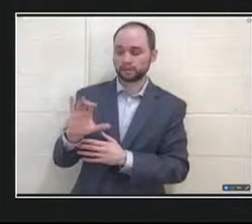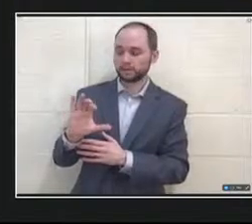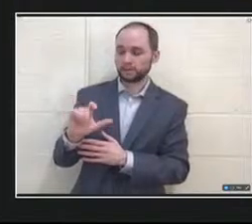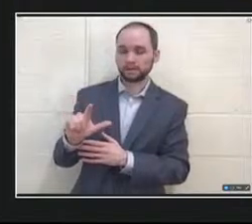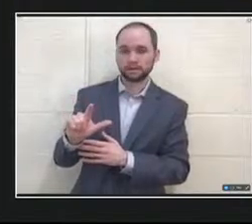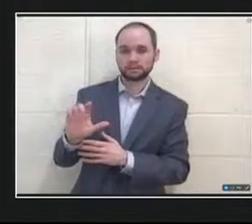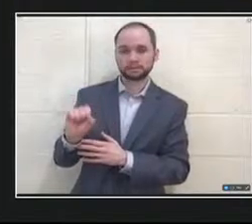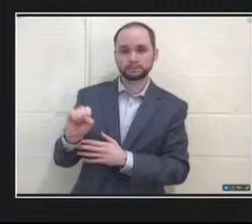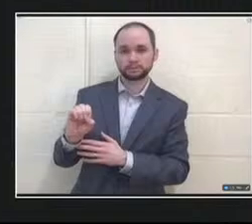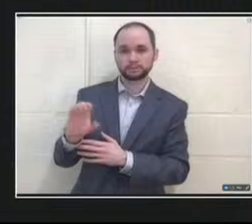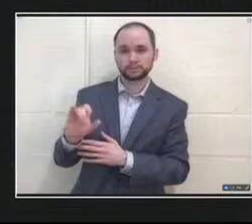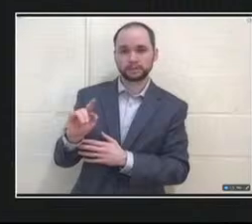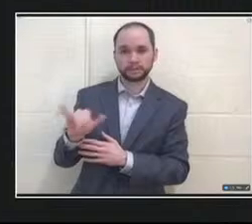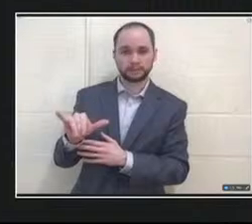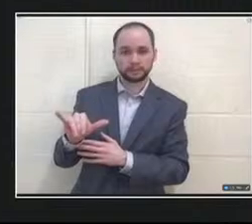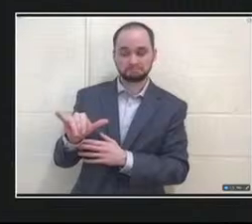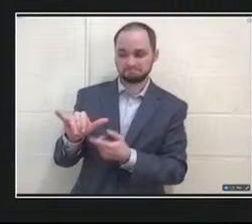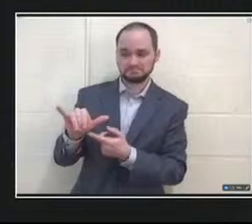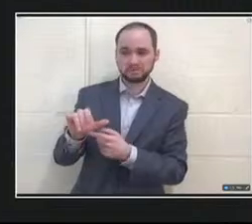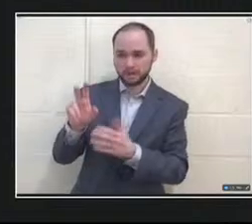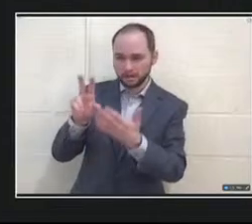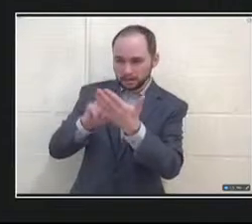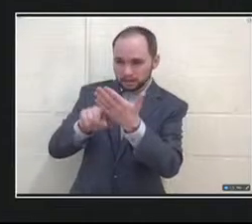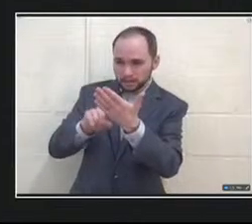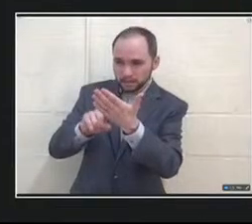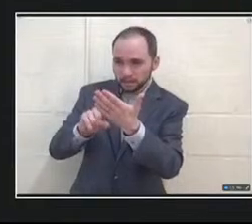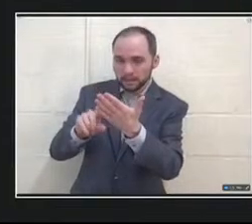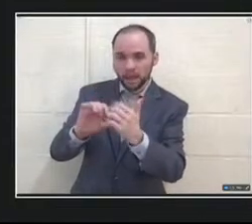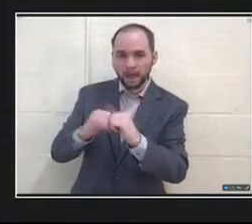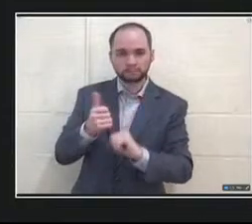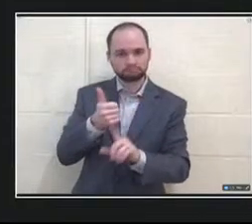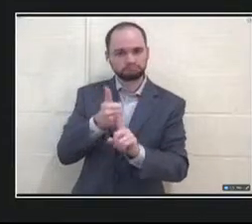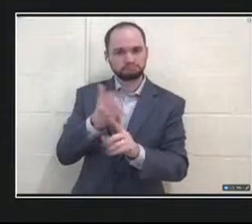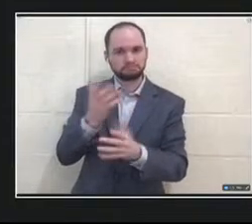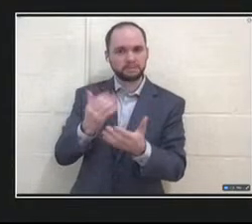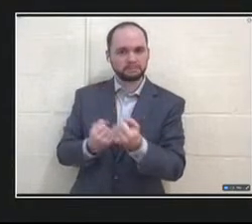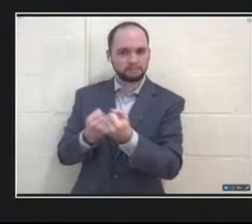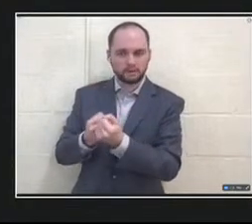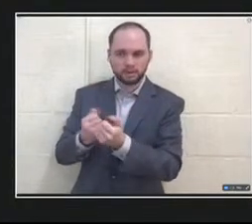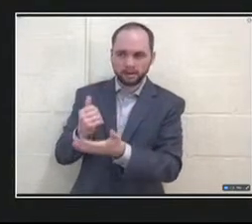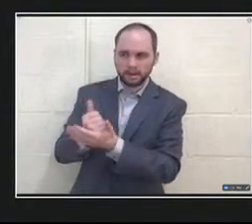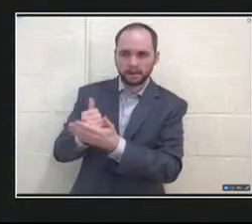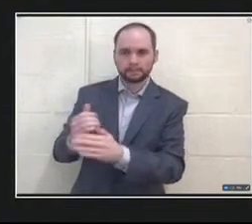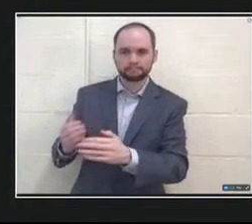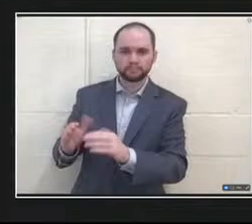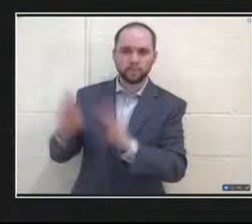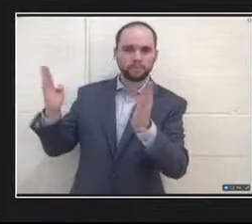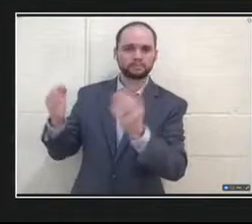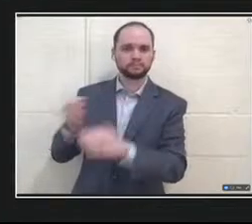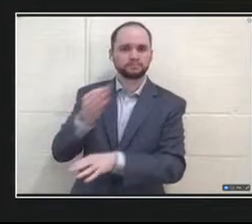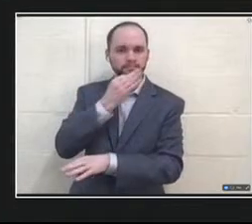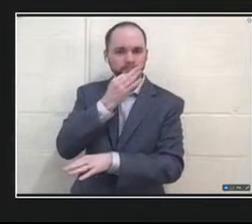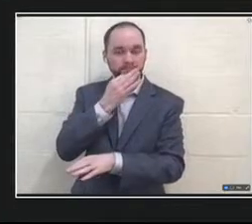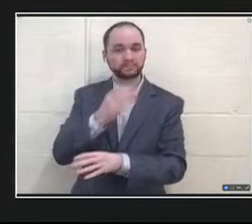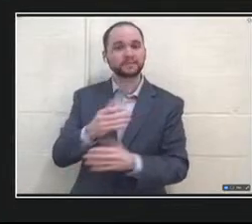able to help to get this house open again. Next we have that docsteach activity. Check it out.